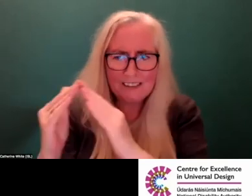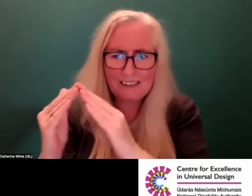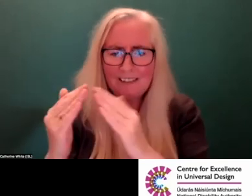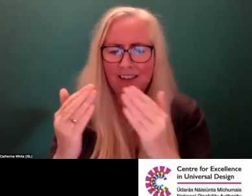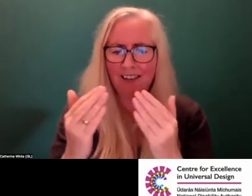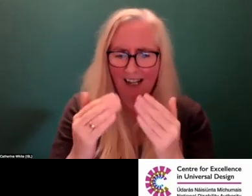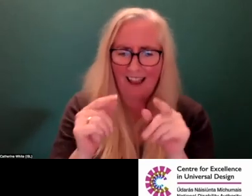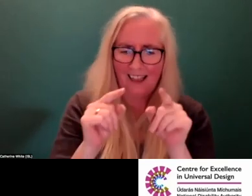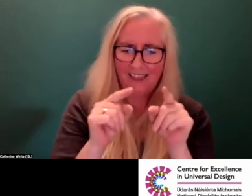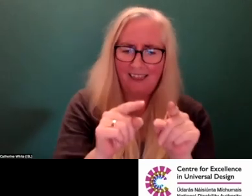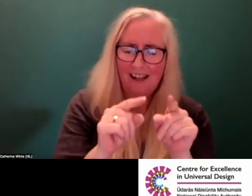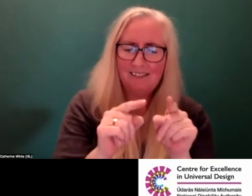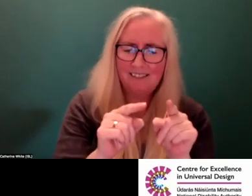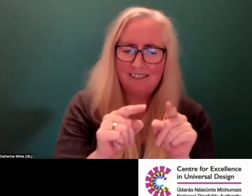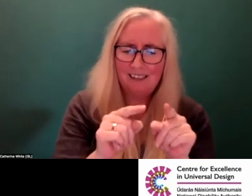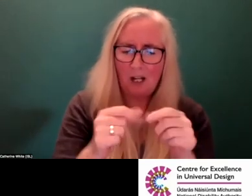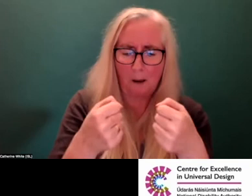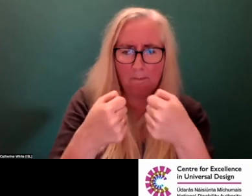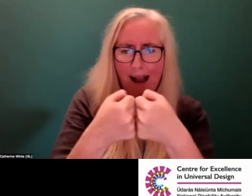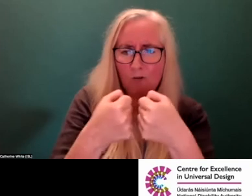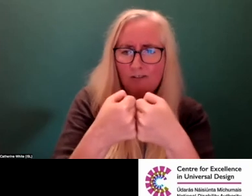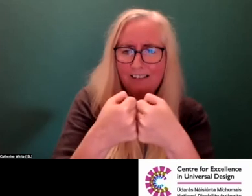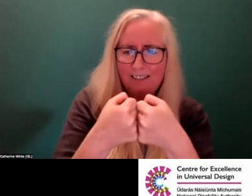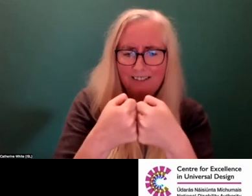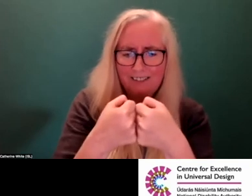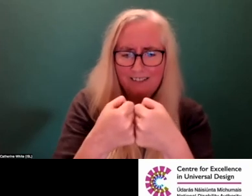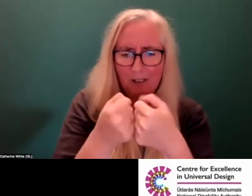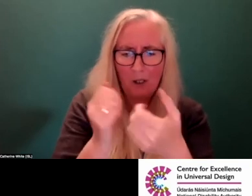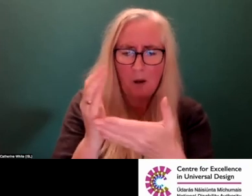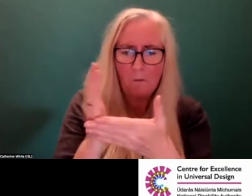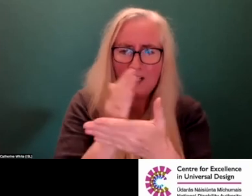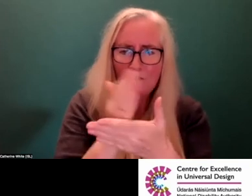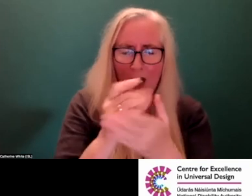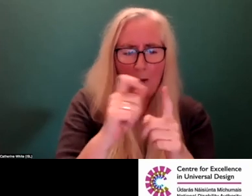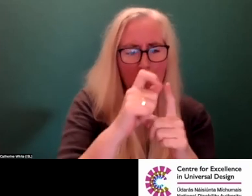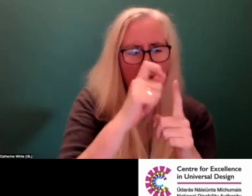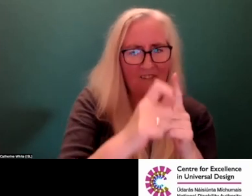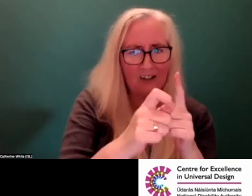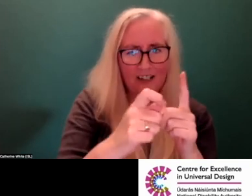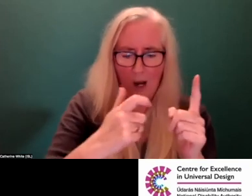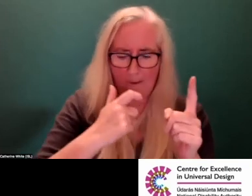we put in, I think that's where that boundary between our professional and